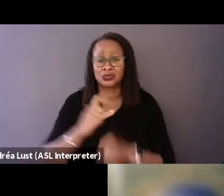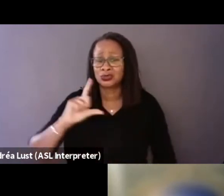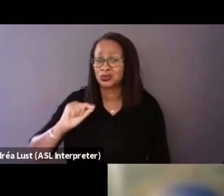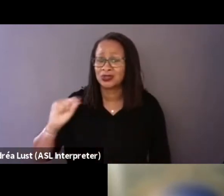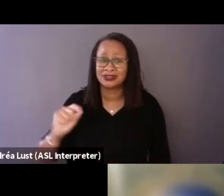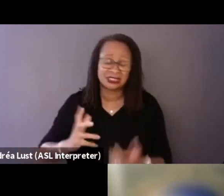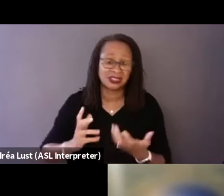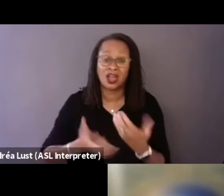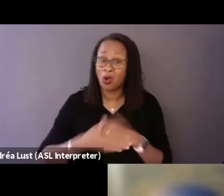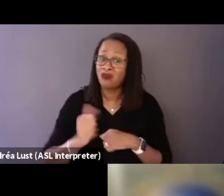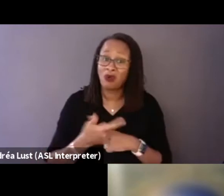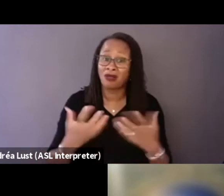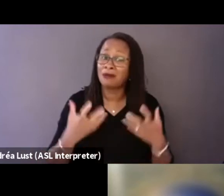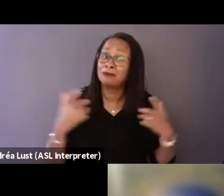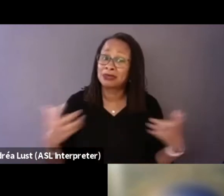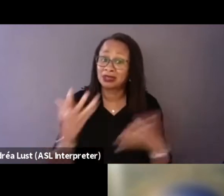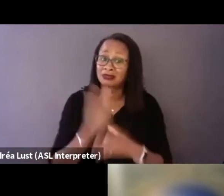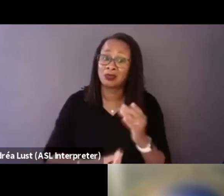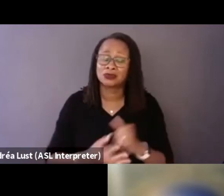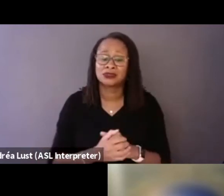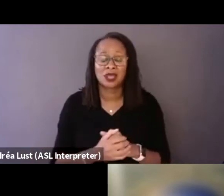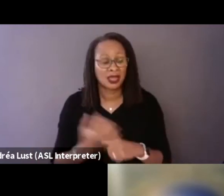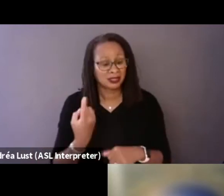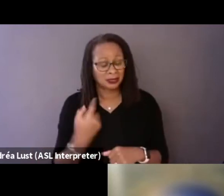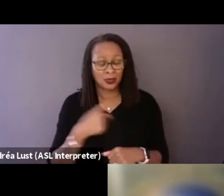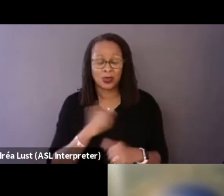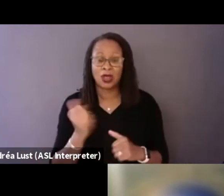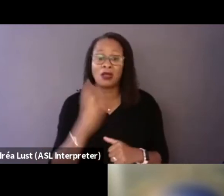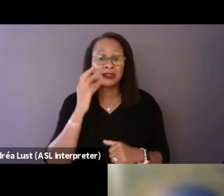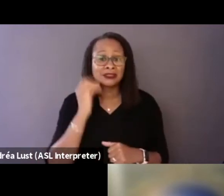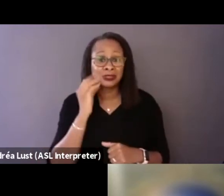It was something that we all experienced collectively from COVID